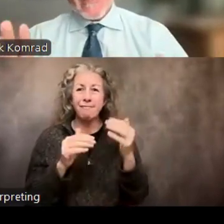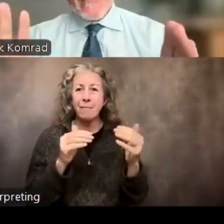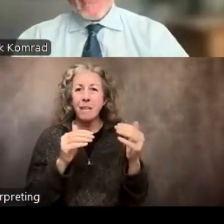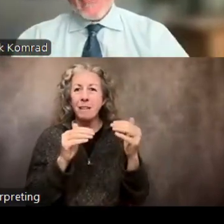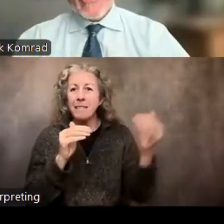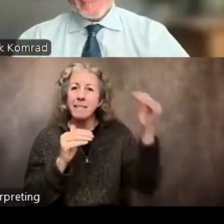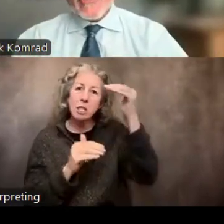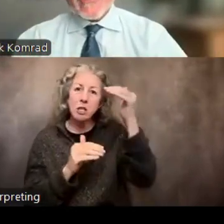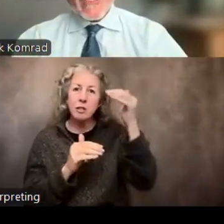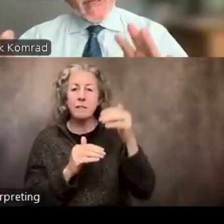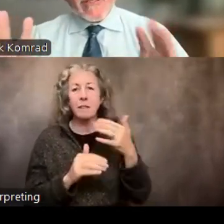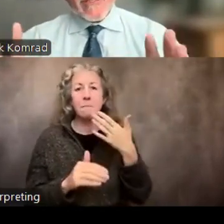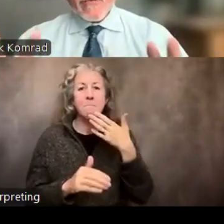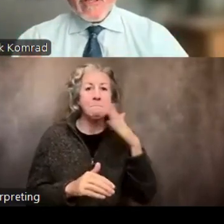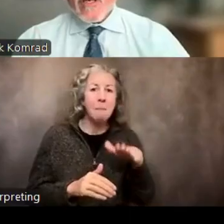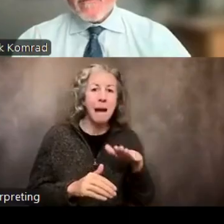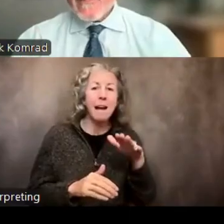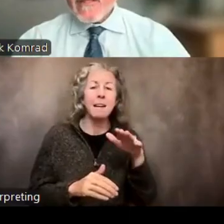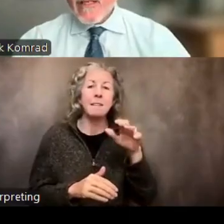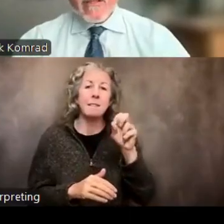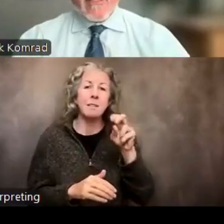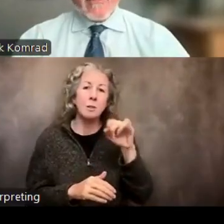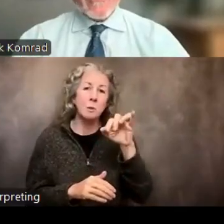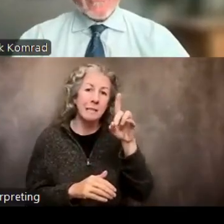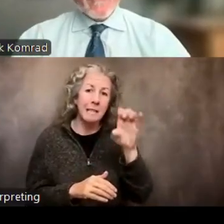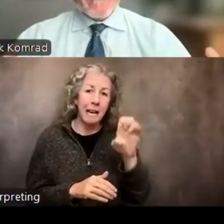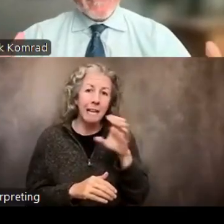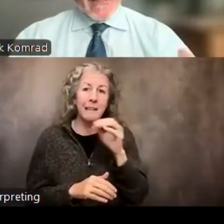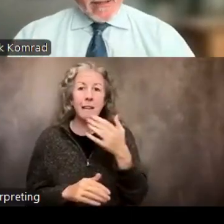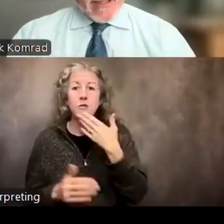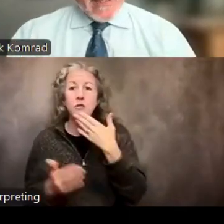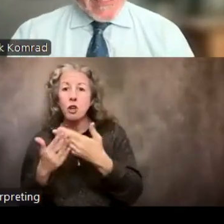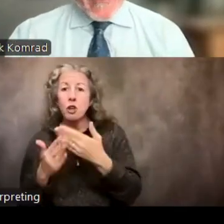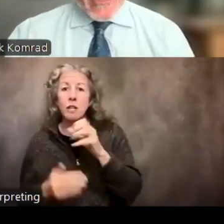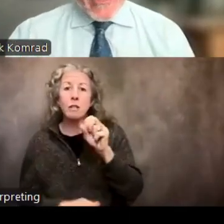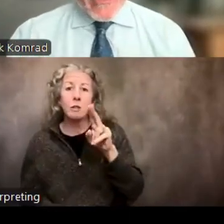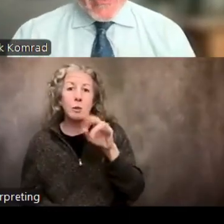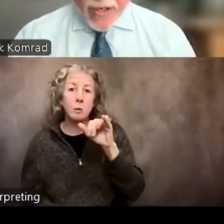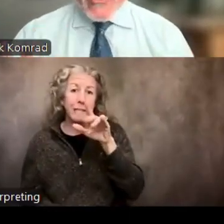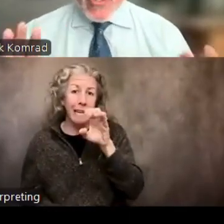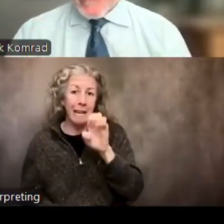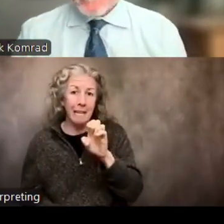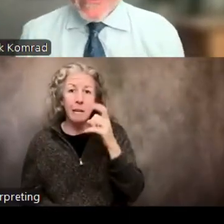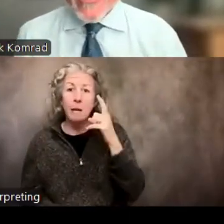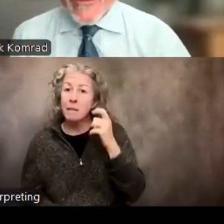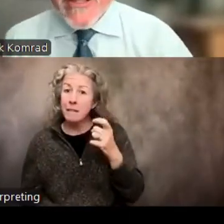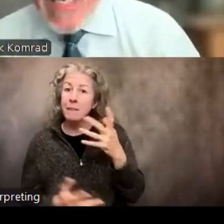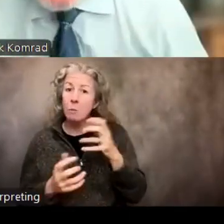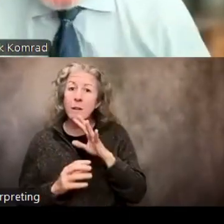and the good suicide. Because I really want to maintain to you by these definitions, we are talking about suicide in either